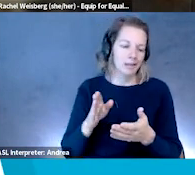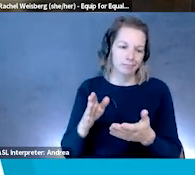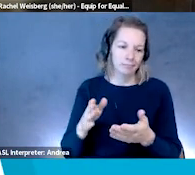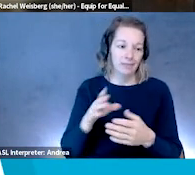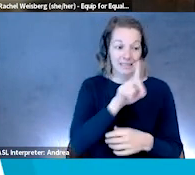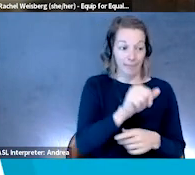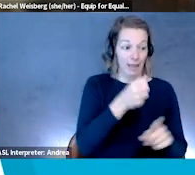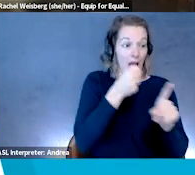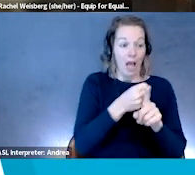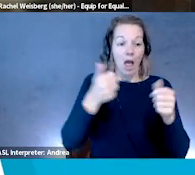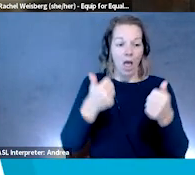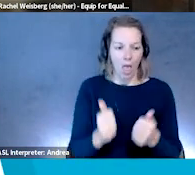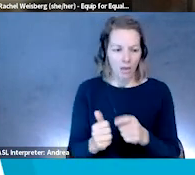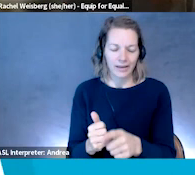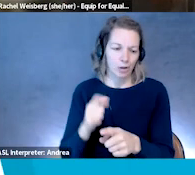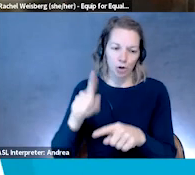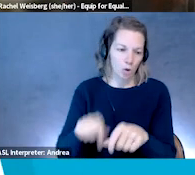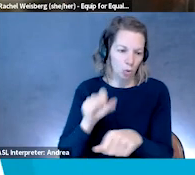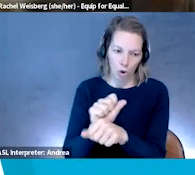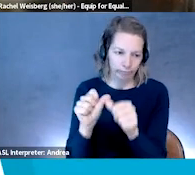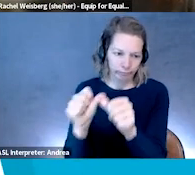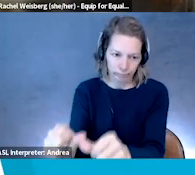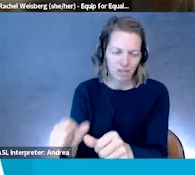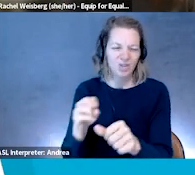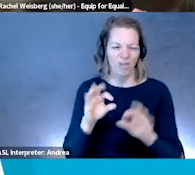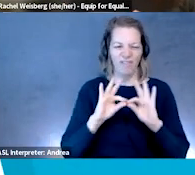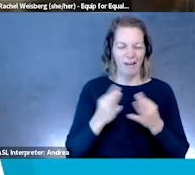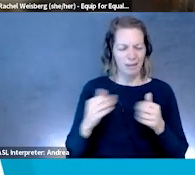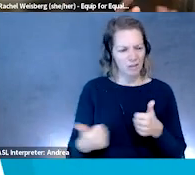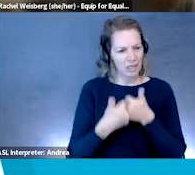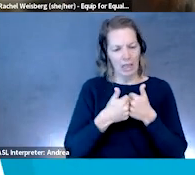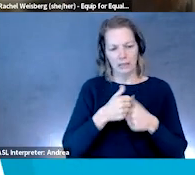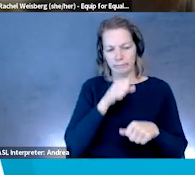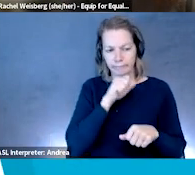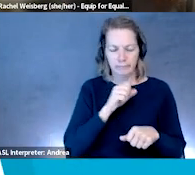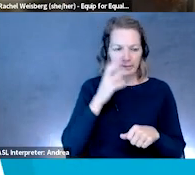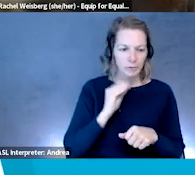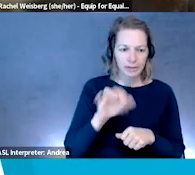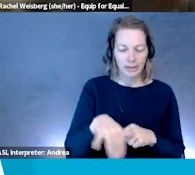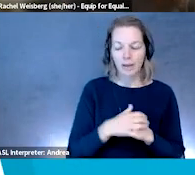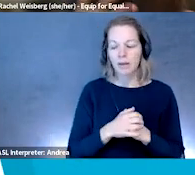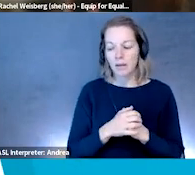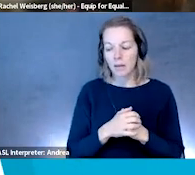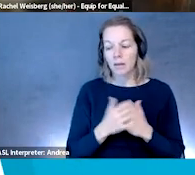ABLE TO GET TO CONTINUE HIS JOB. HE EVENTUALLY LOST HIS JOB AS A RESULT